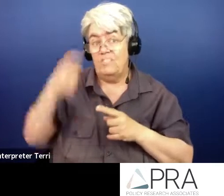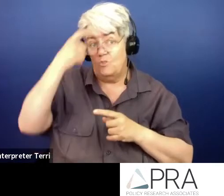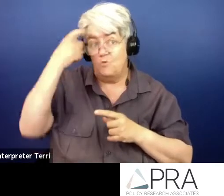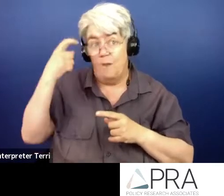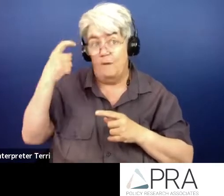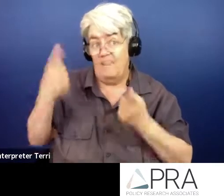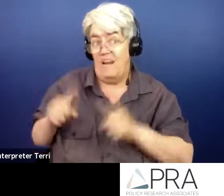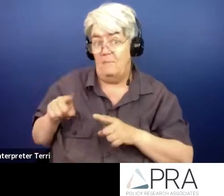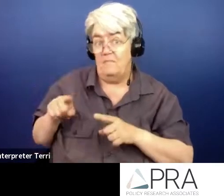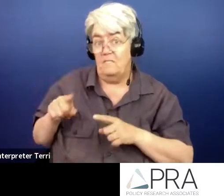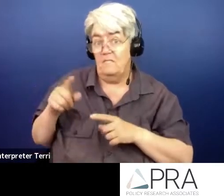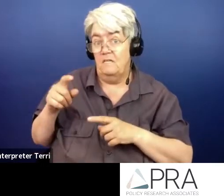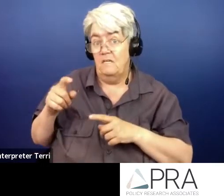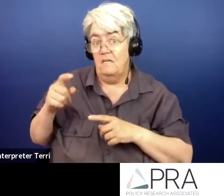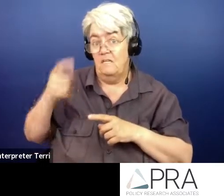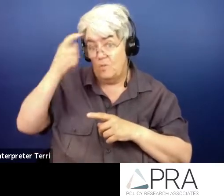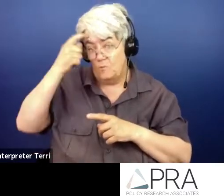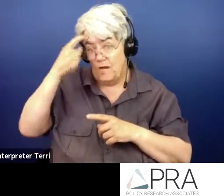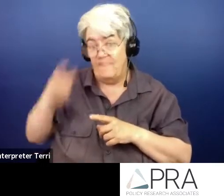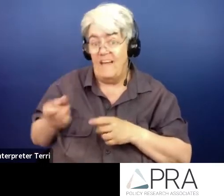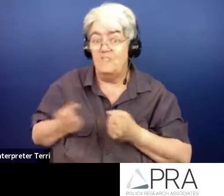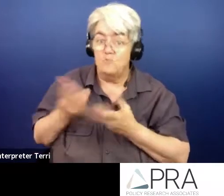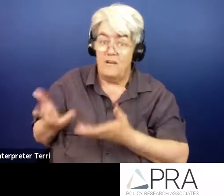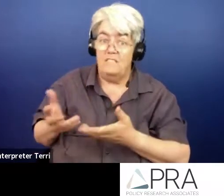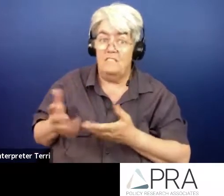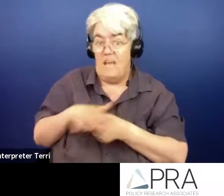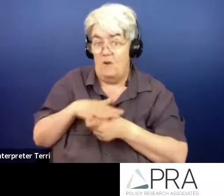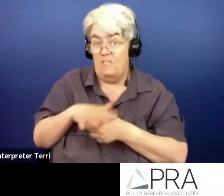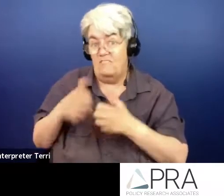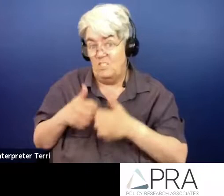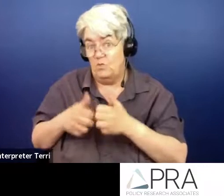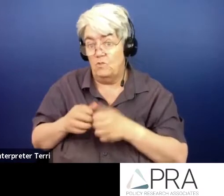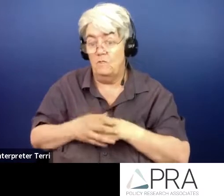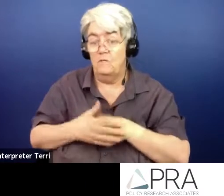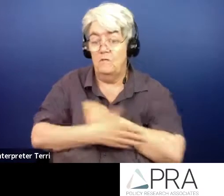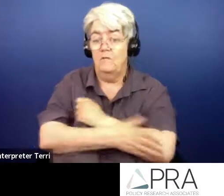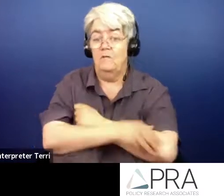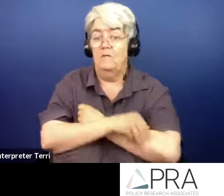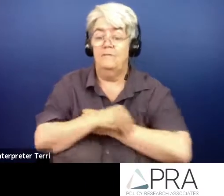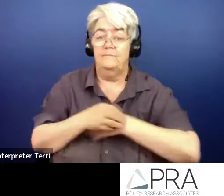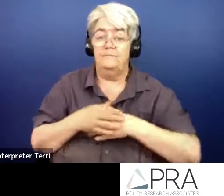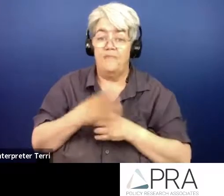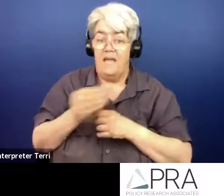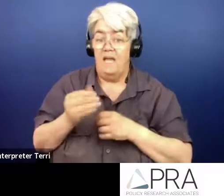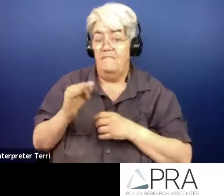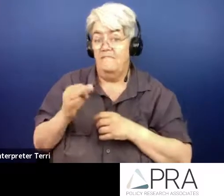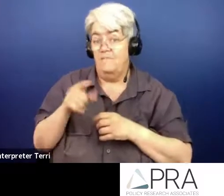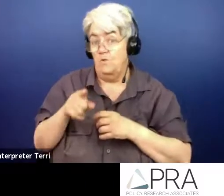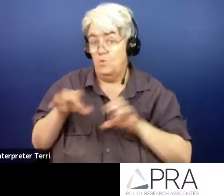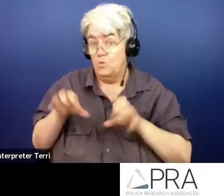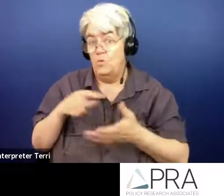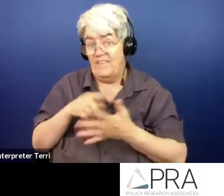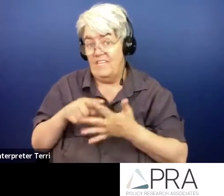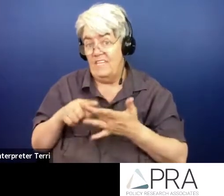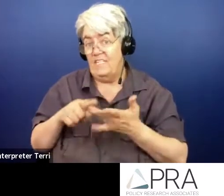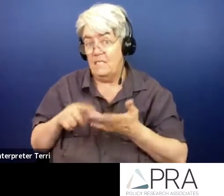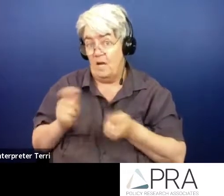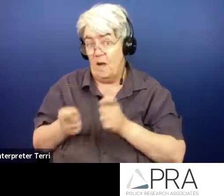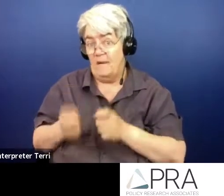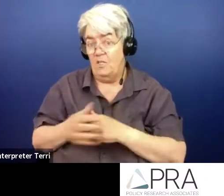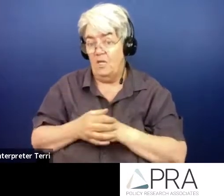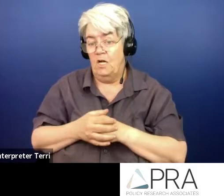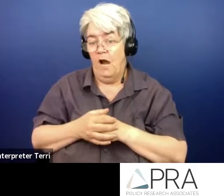brains attend creates areas of issues and that actually if you do these kinds of accommodations,